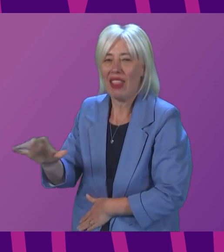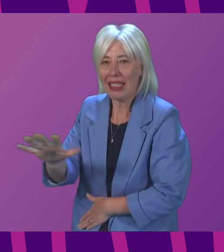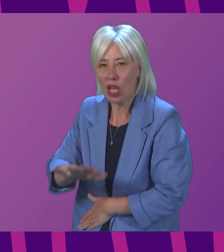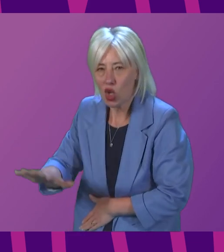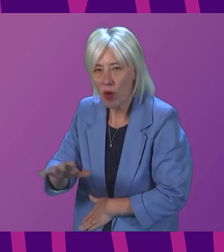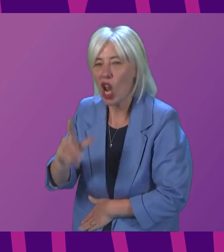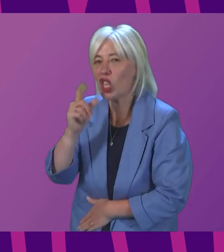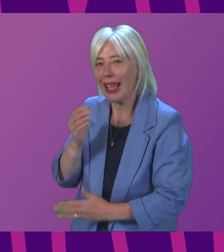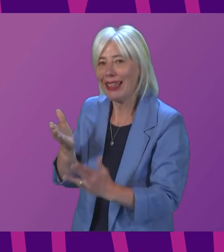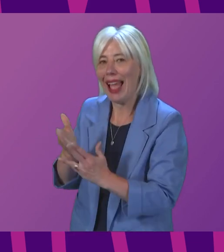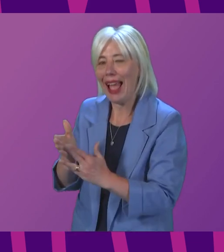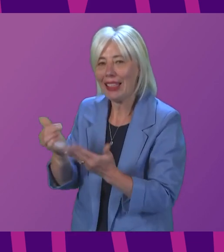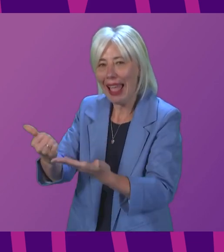can have access to help and support.